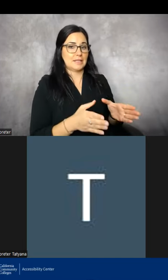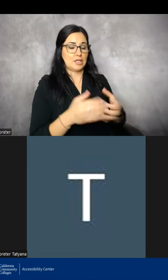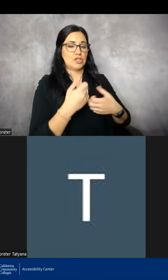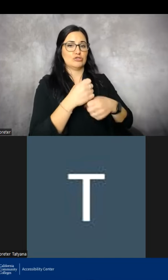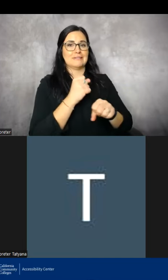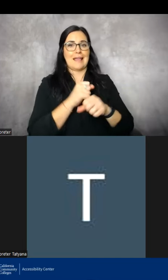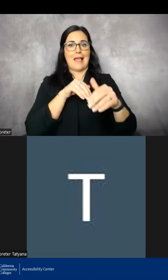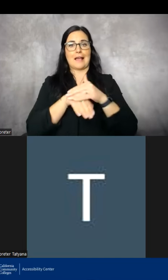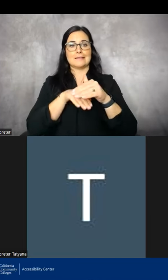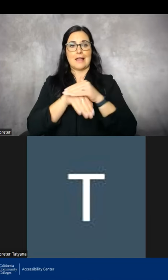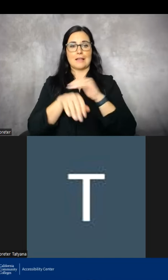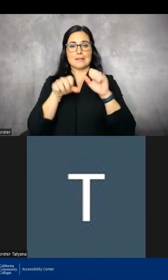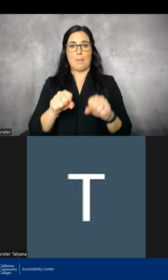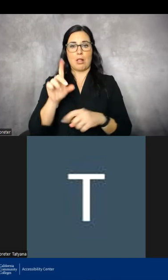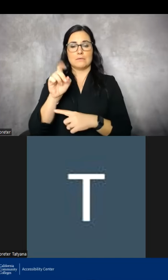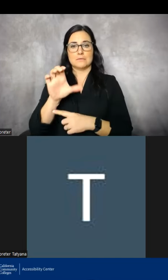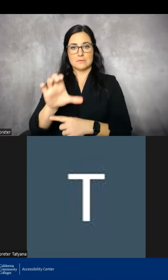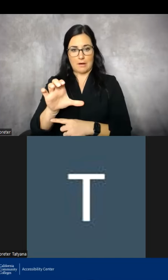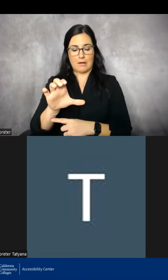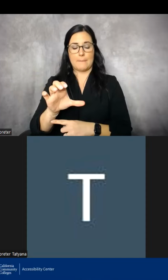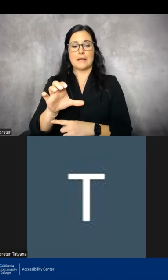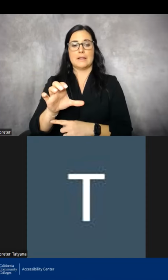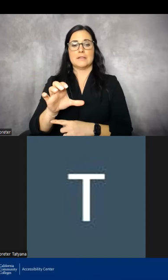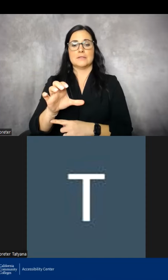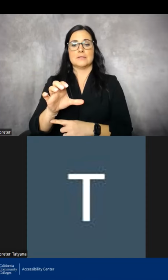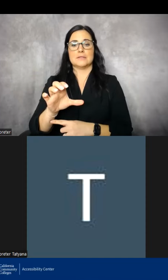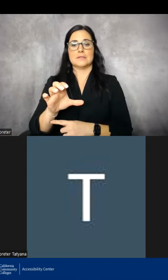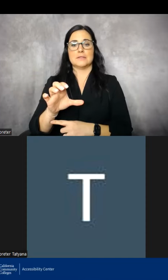and uses significantly the creativity of the piece